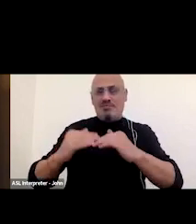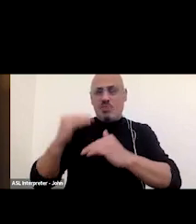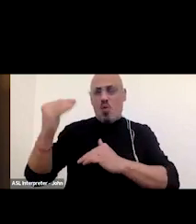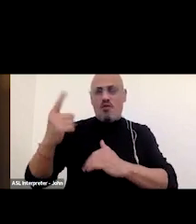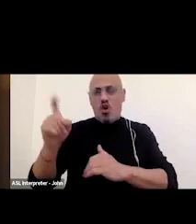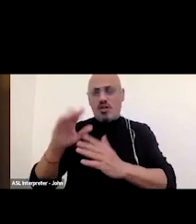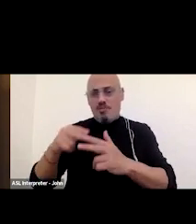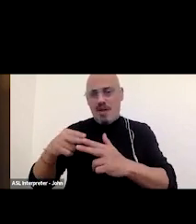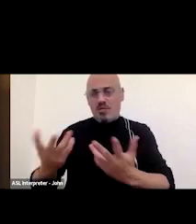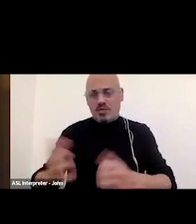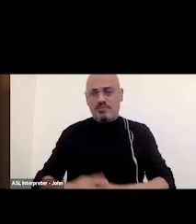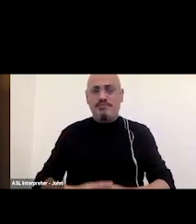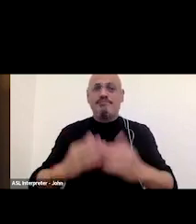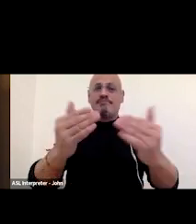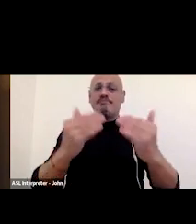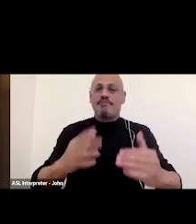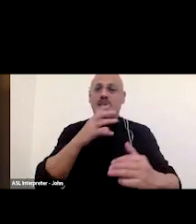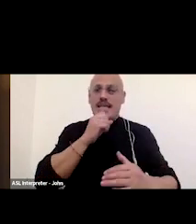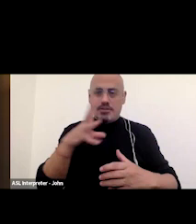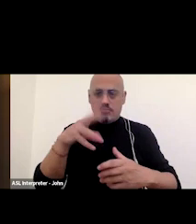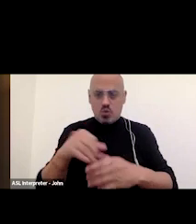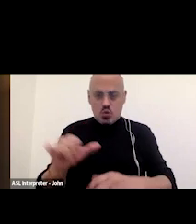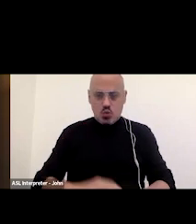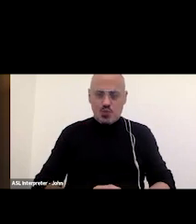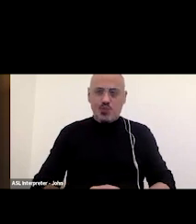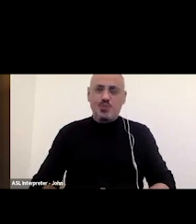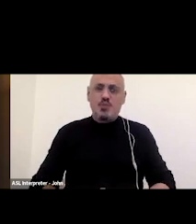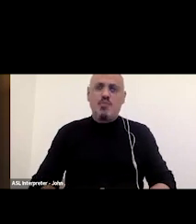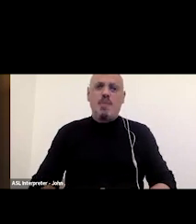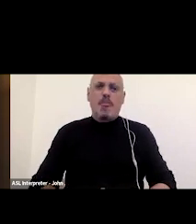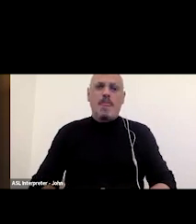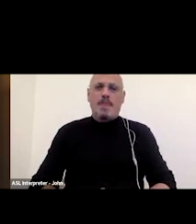Then age, so how SSA categorizes people based on age,